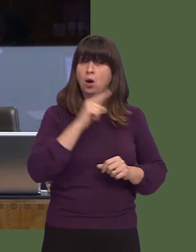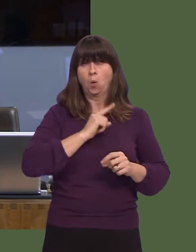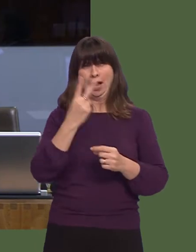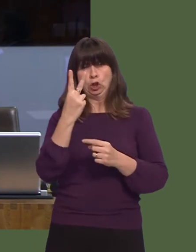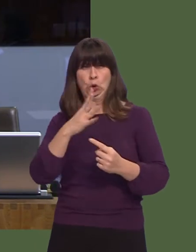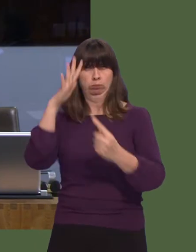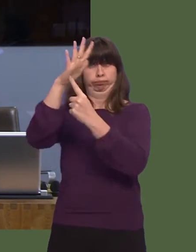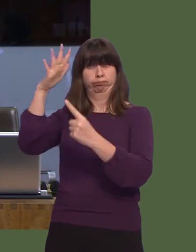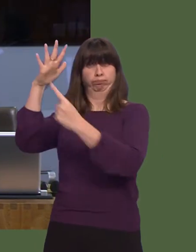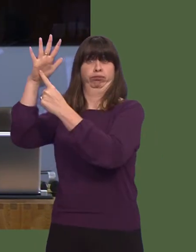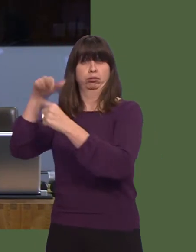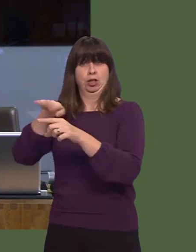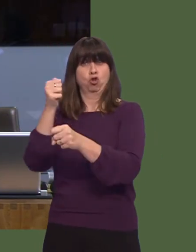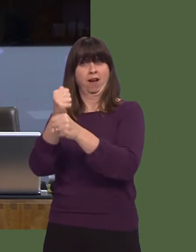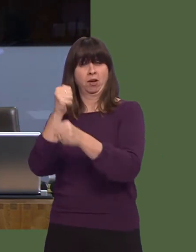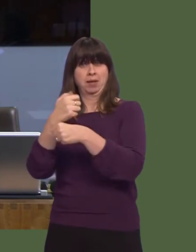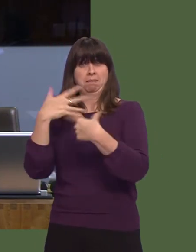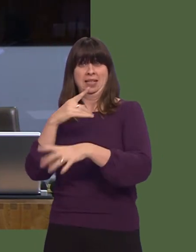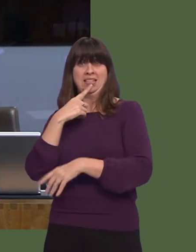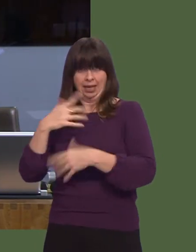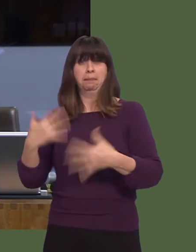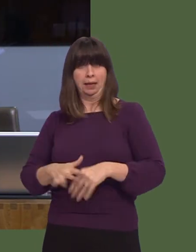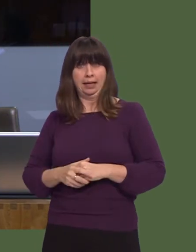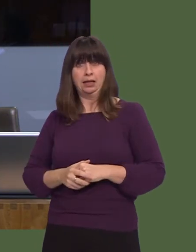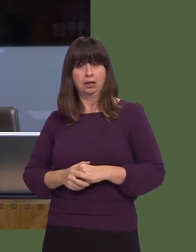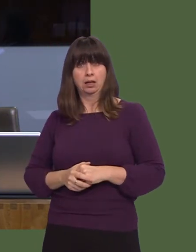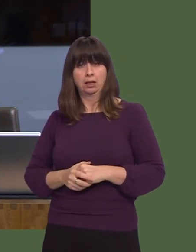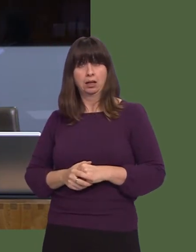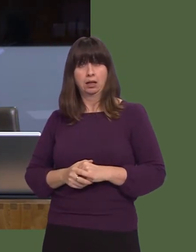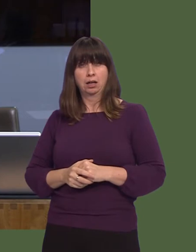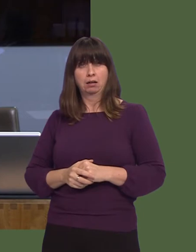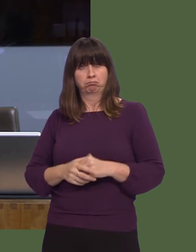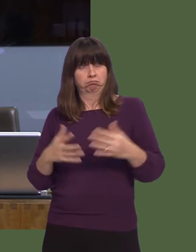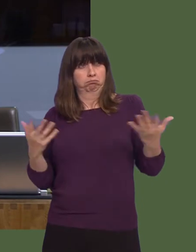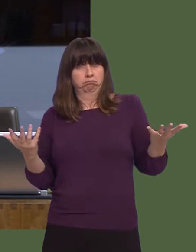might add. It is not unreasonable for us to ask the questions of you as First Minister,